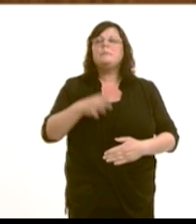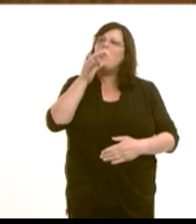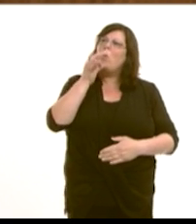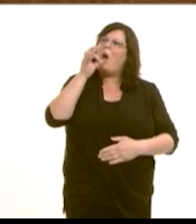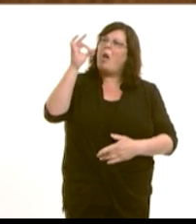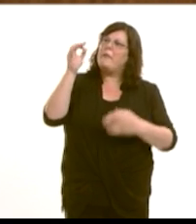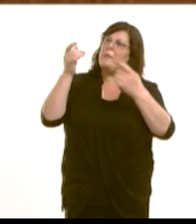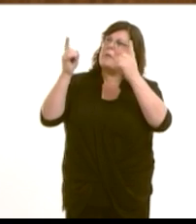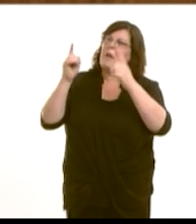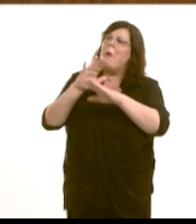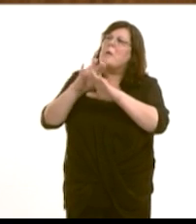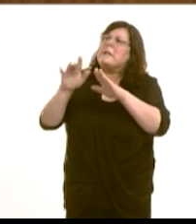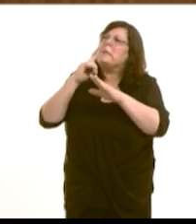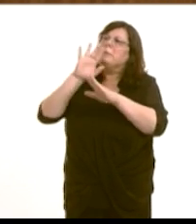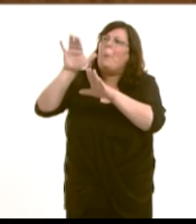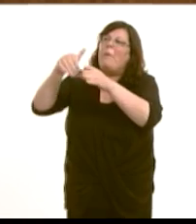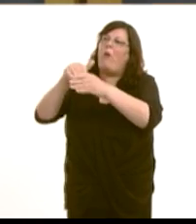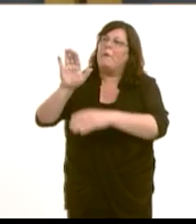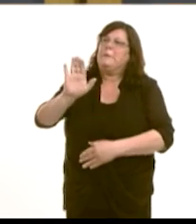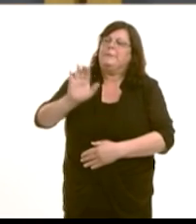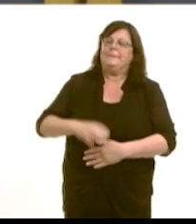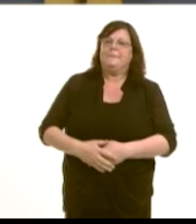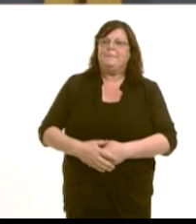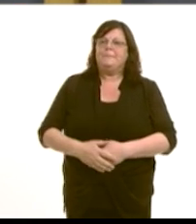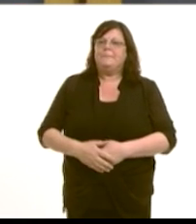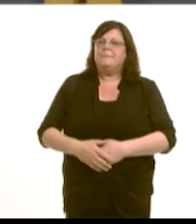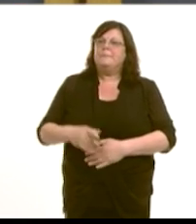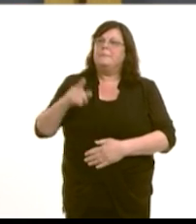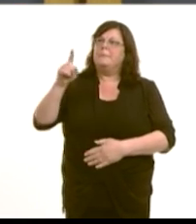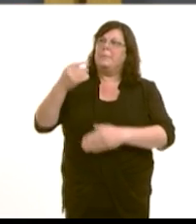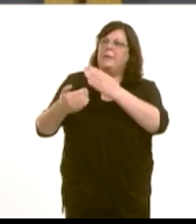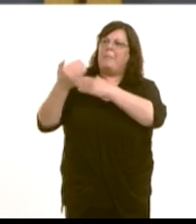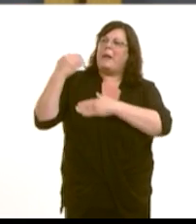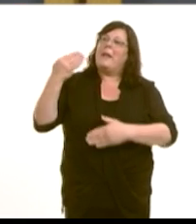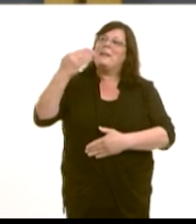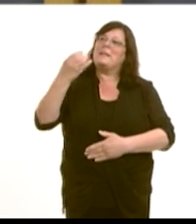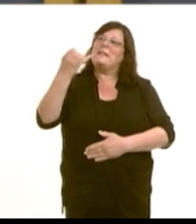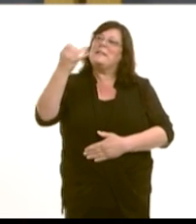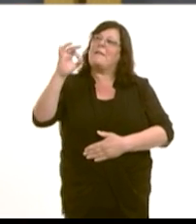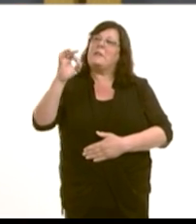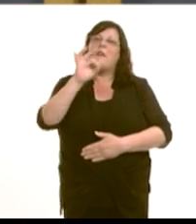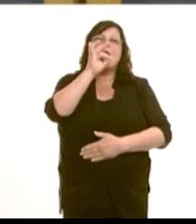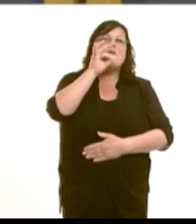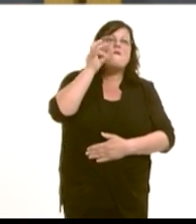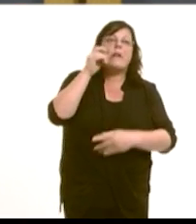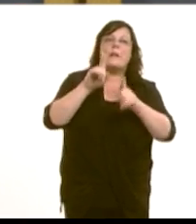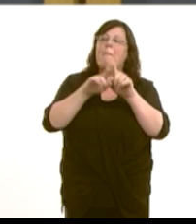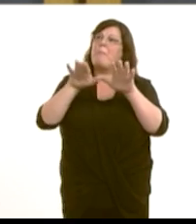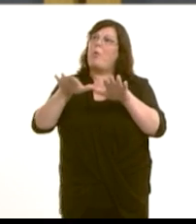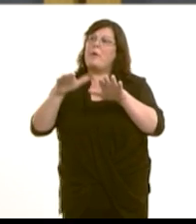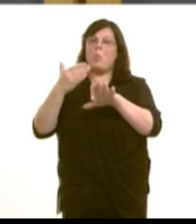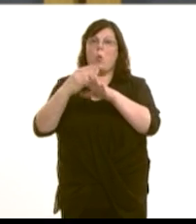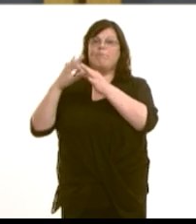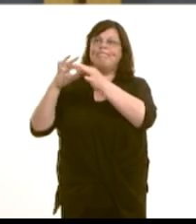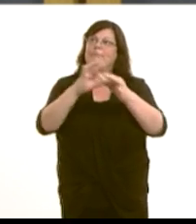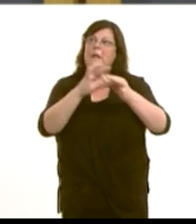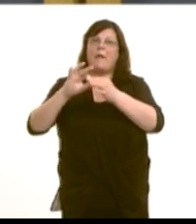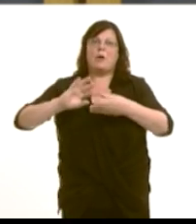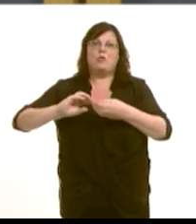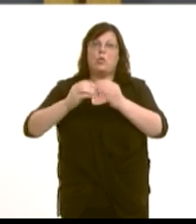way that you were involved, during the 1970s, France and Britain co-operated to build Concorde?